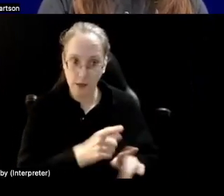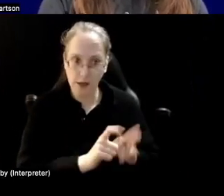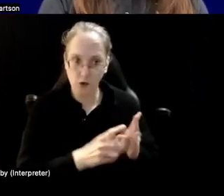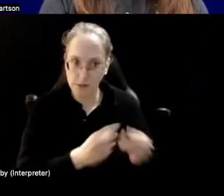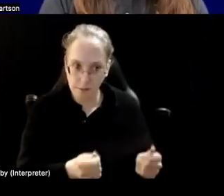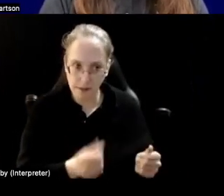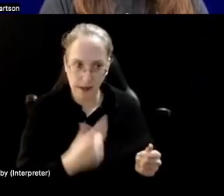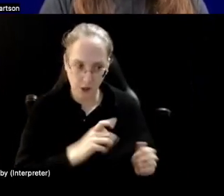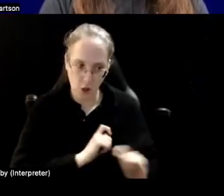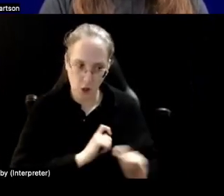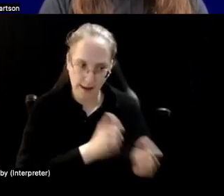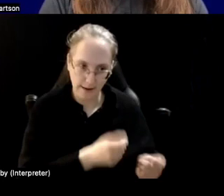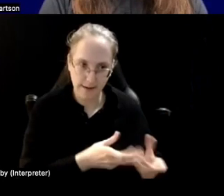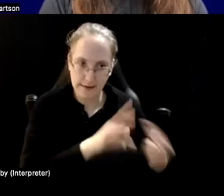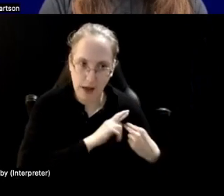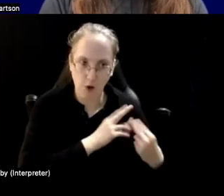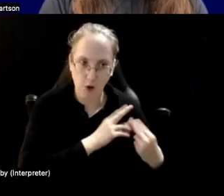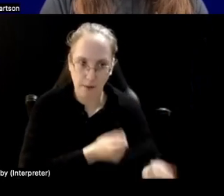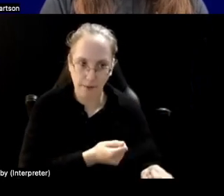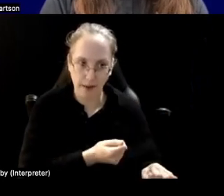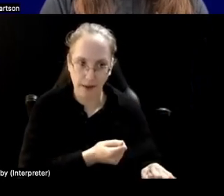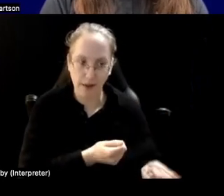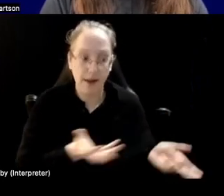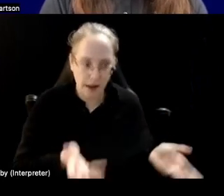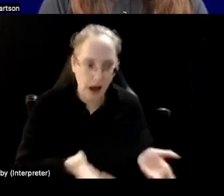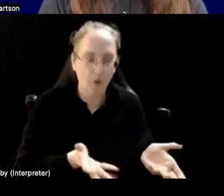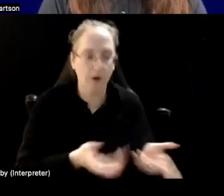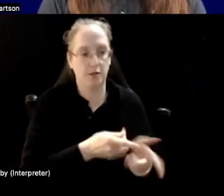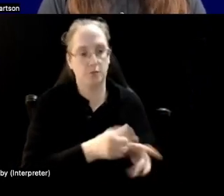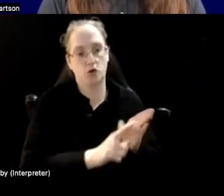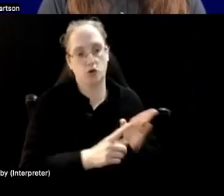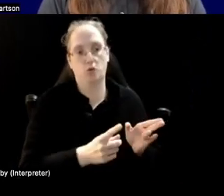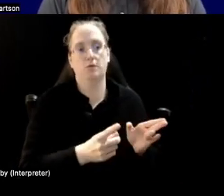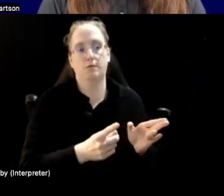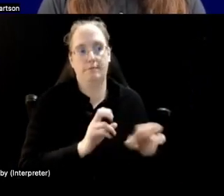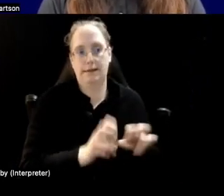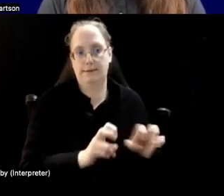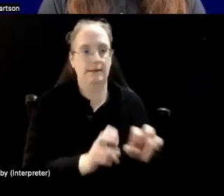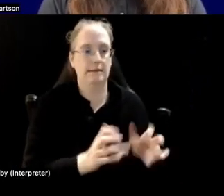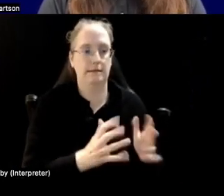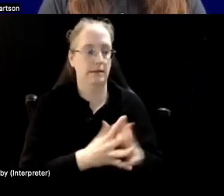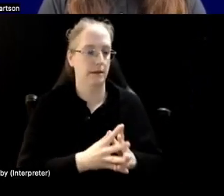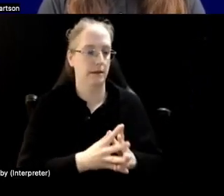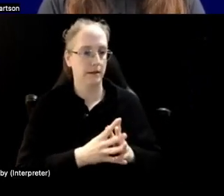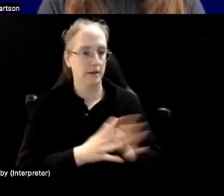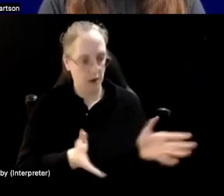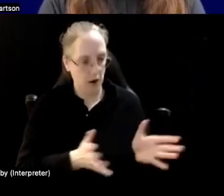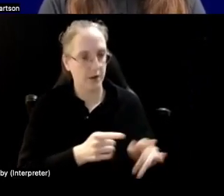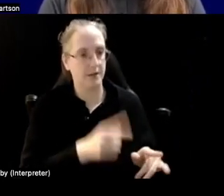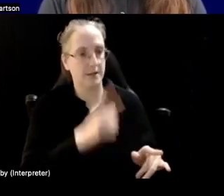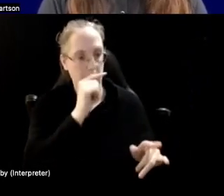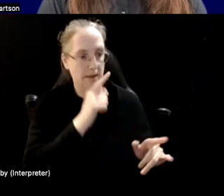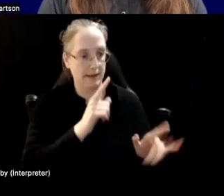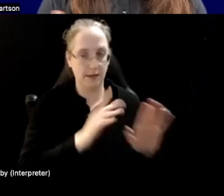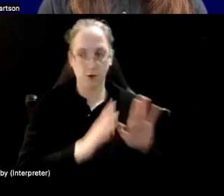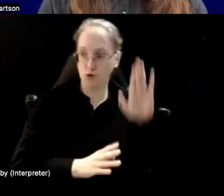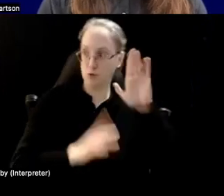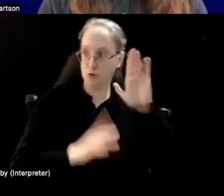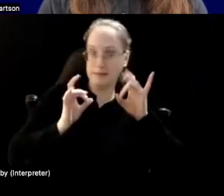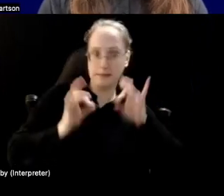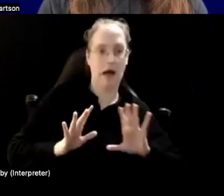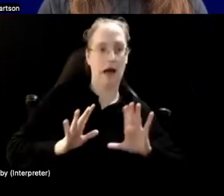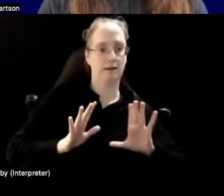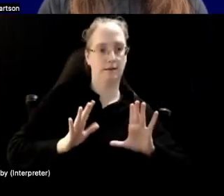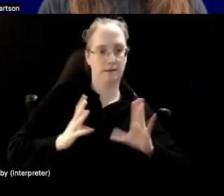then it encourages their activity. It encourages their ability to initiate and it discourages